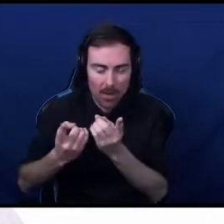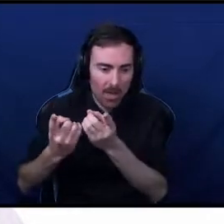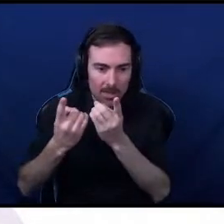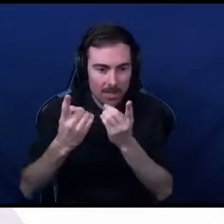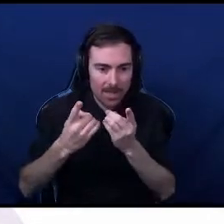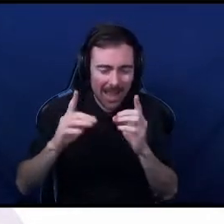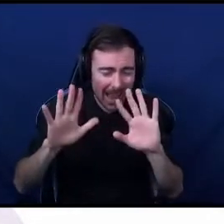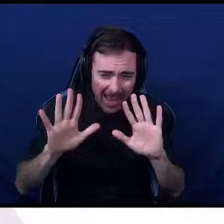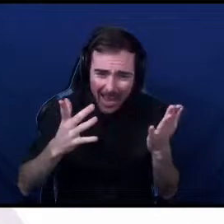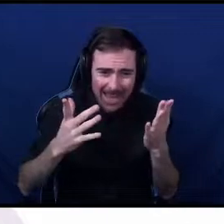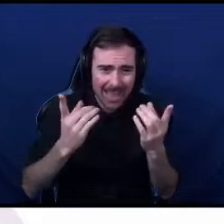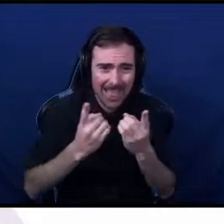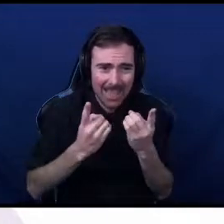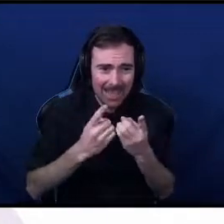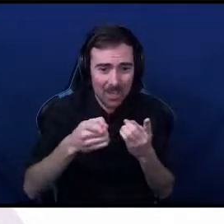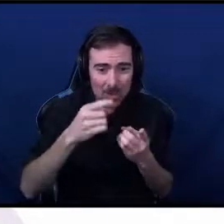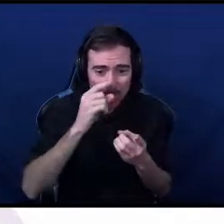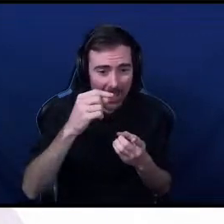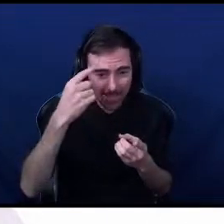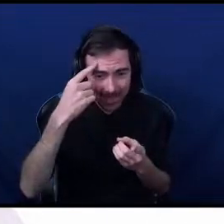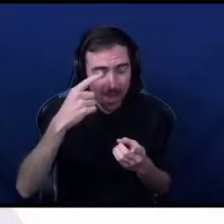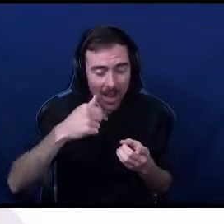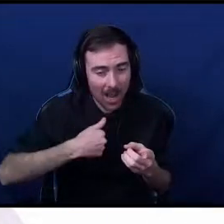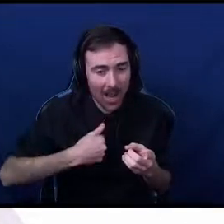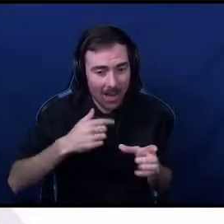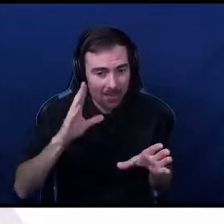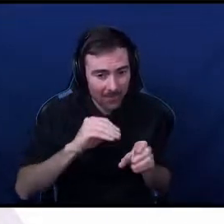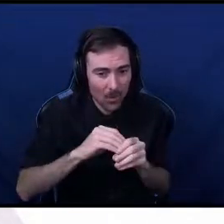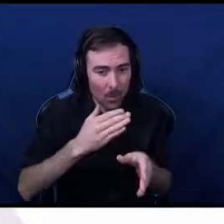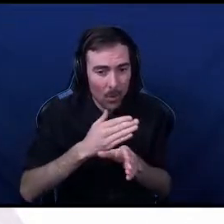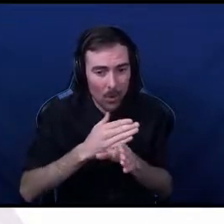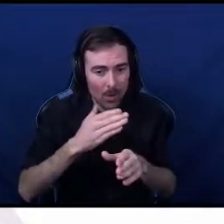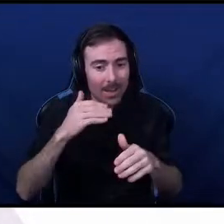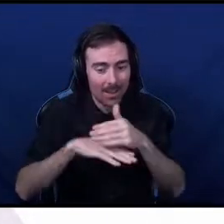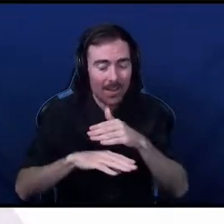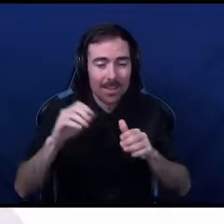probably worked on a technology, our product in that area. And I